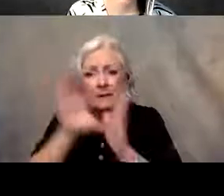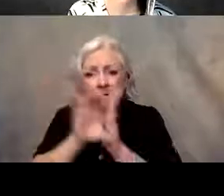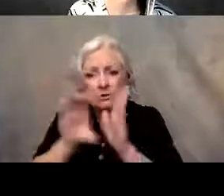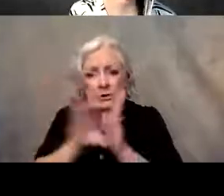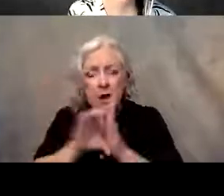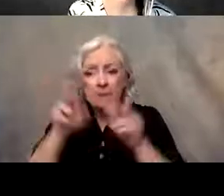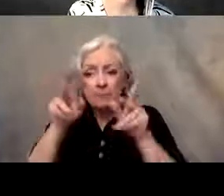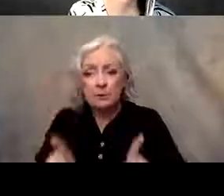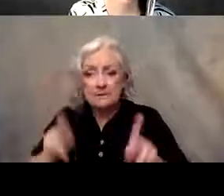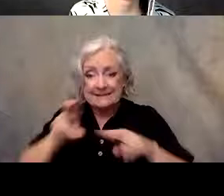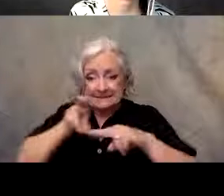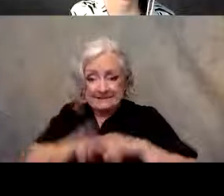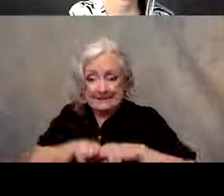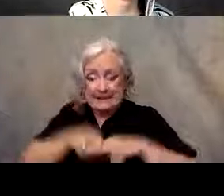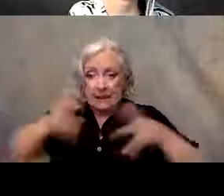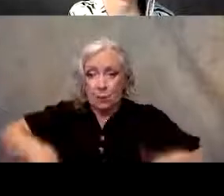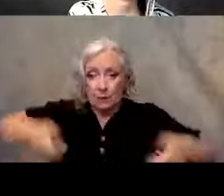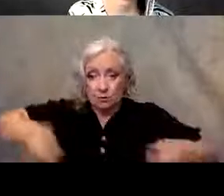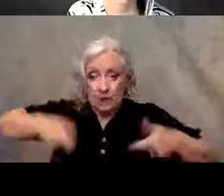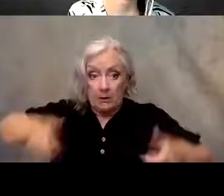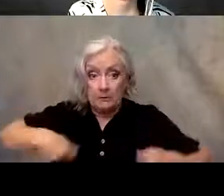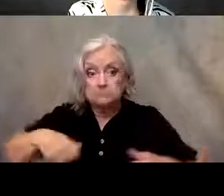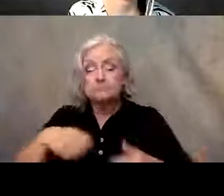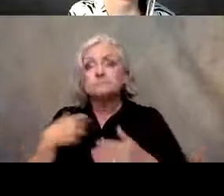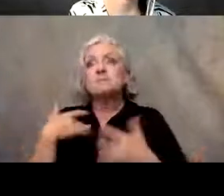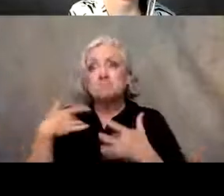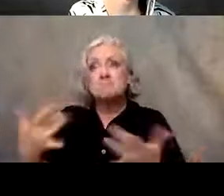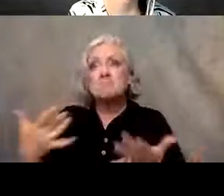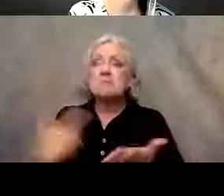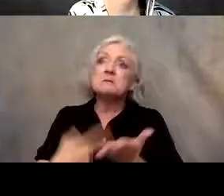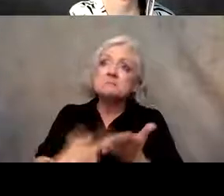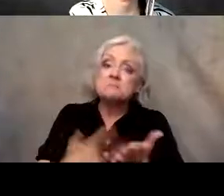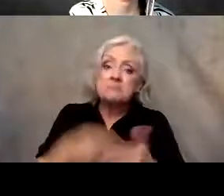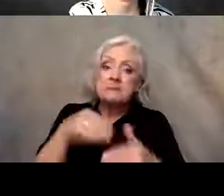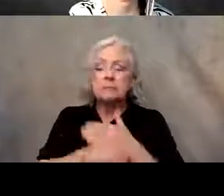So most often when we talk about accessibility, we're talking about physical accessibility.